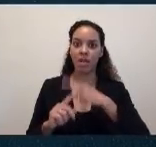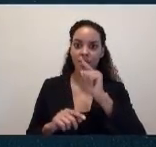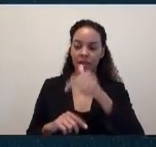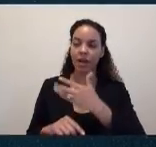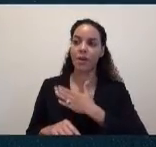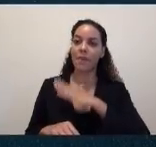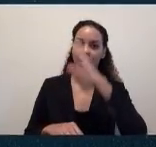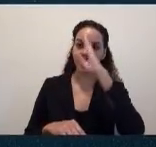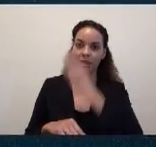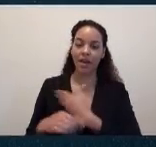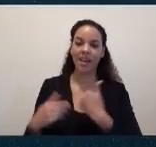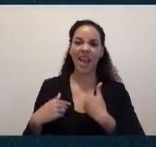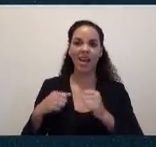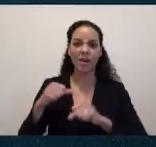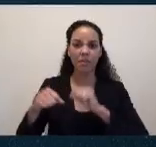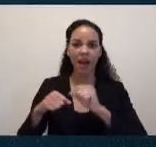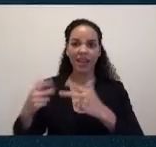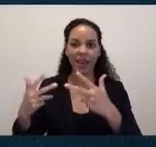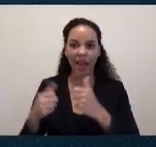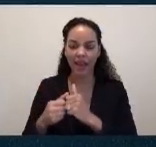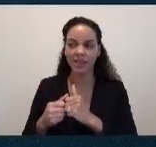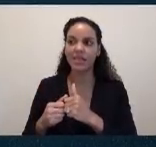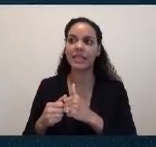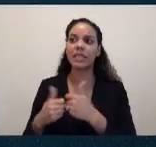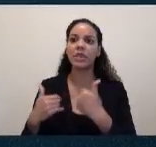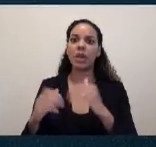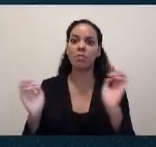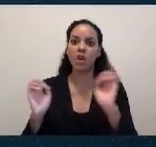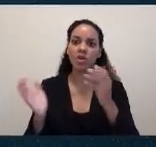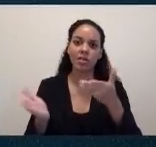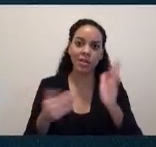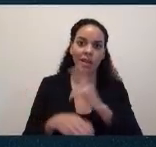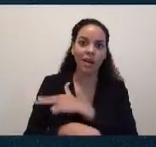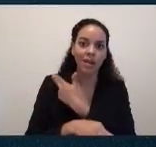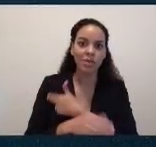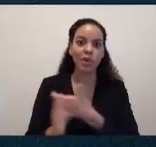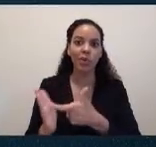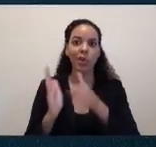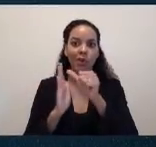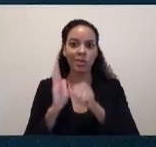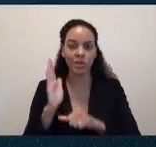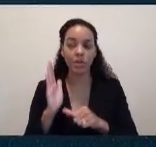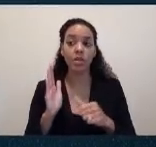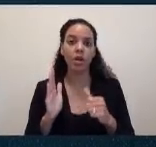We are lucky enough to have a great community of small business owners in our neighborhood